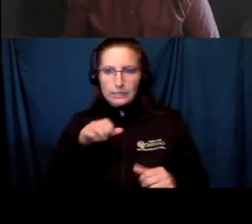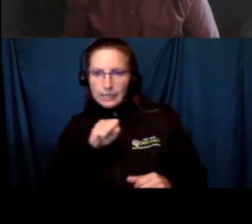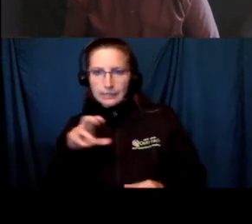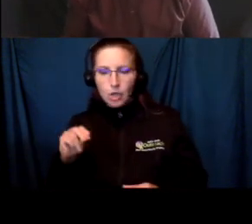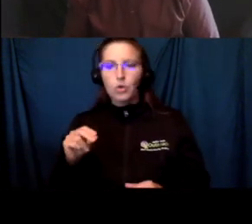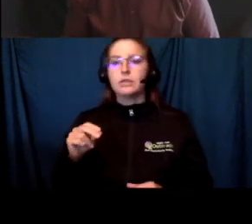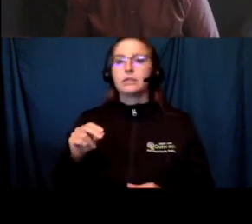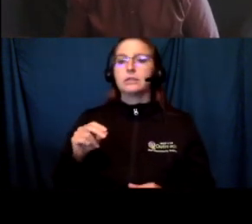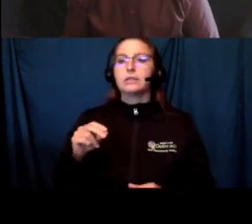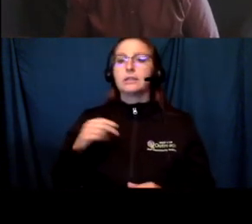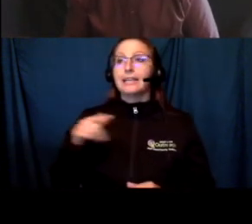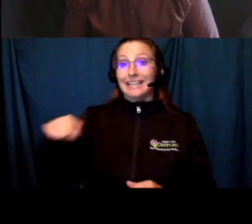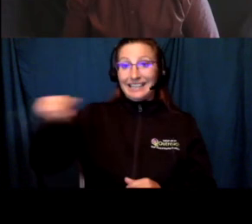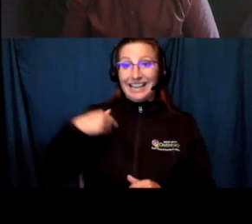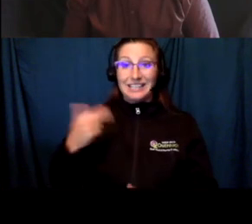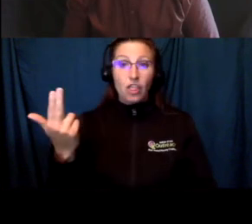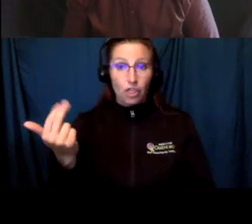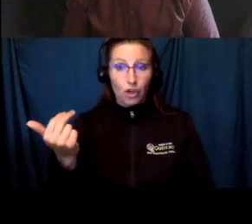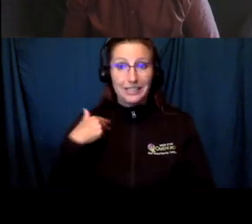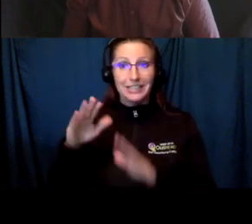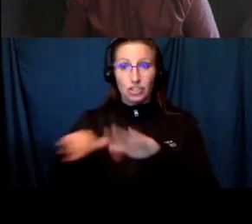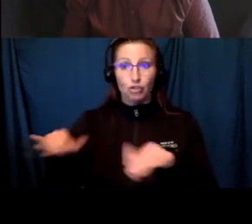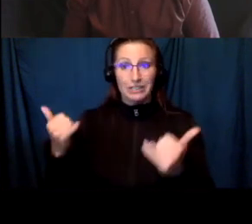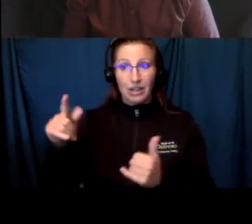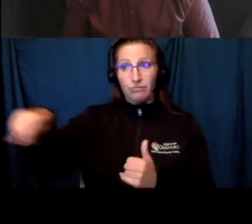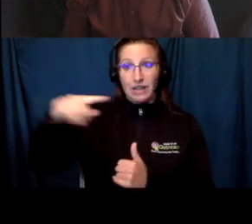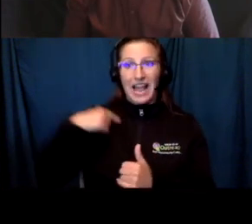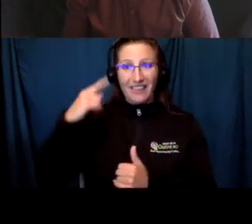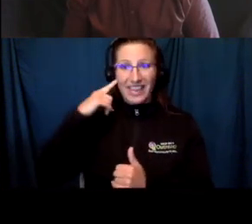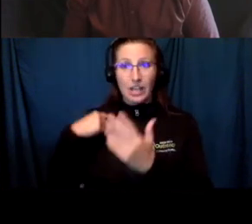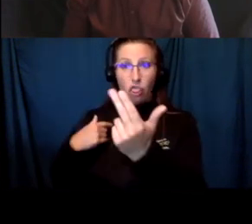he has 13 children now and probably I would say six of them have a hearing loss.